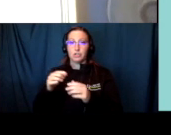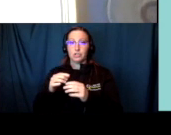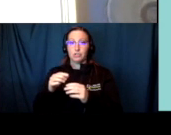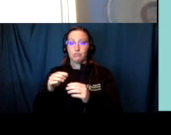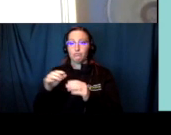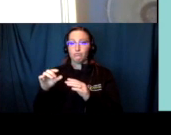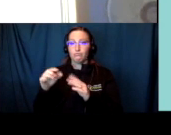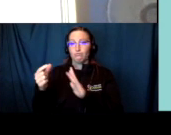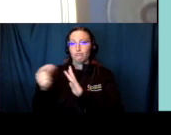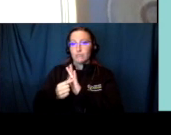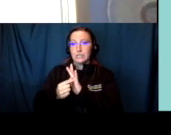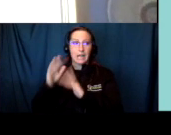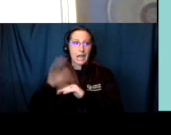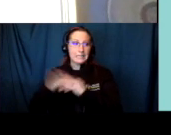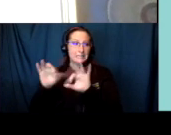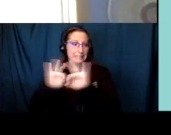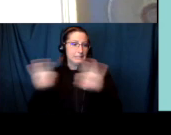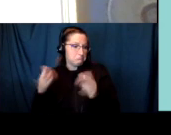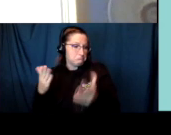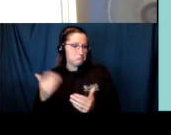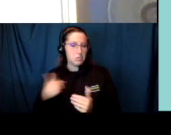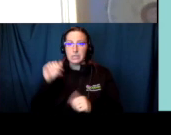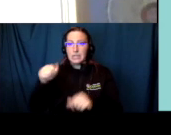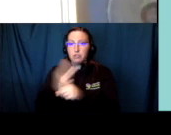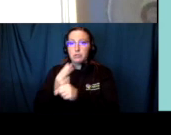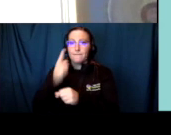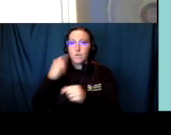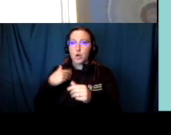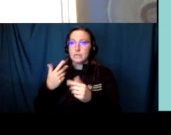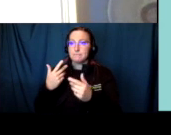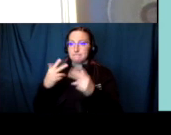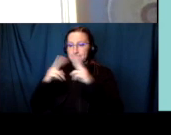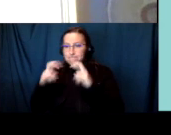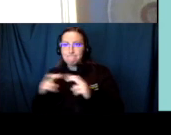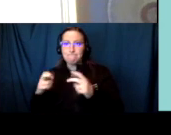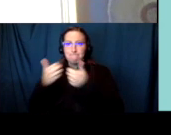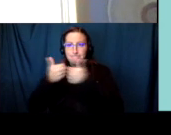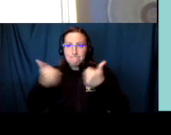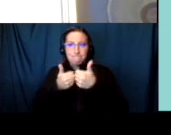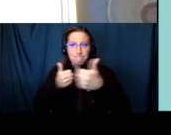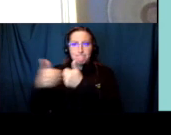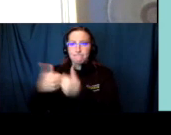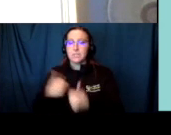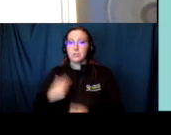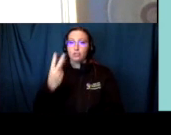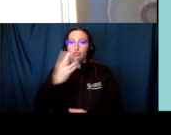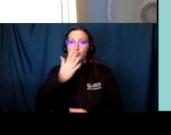You could use it for discrimination you could have um two colors representing two different sounds